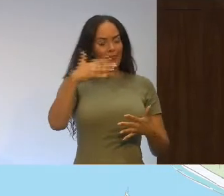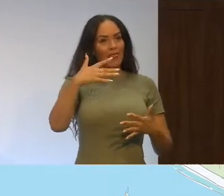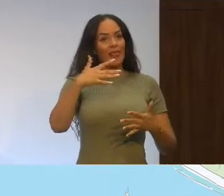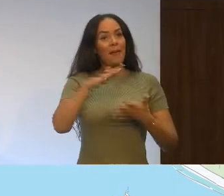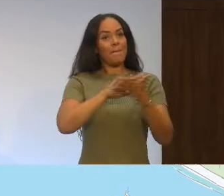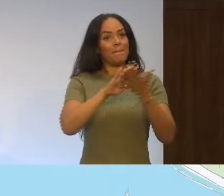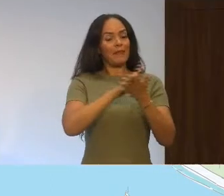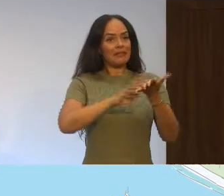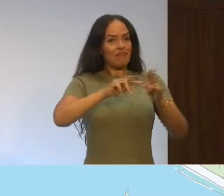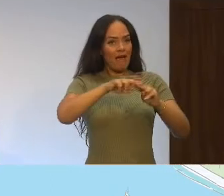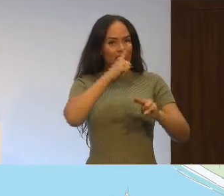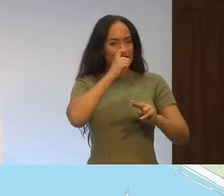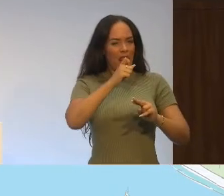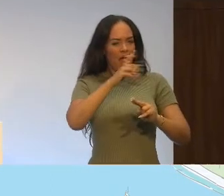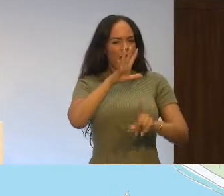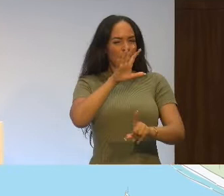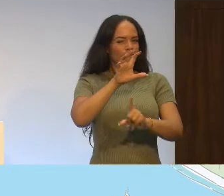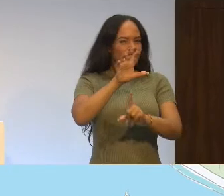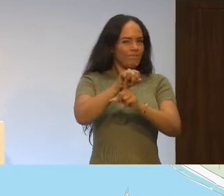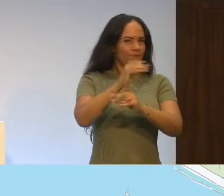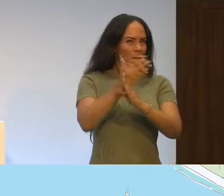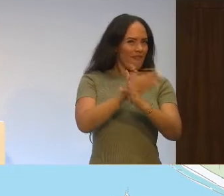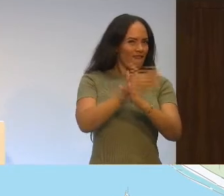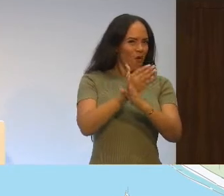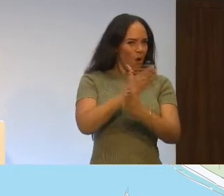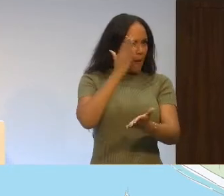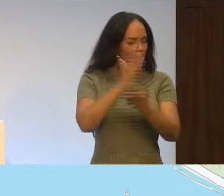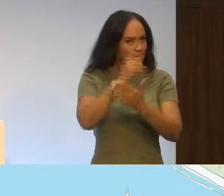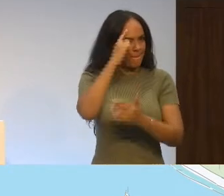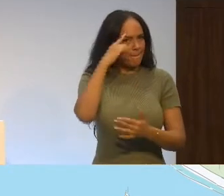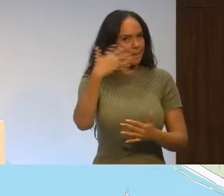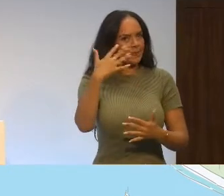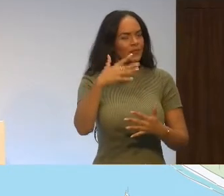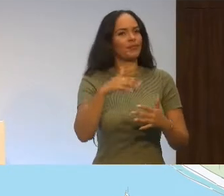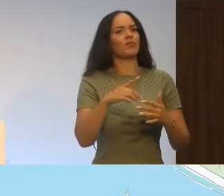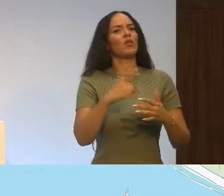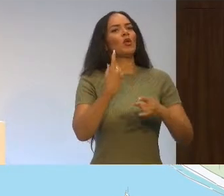And then that tired not having much appetite needing to sleep and problems afterwards